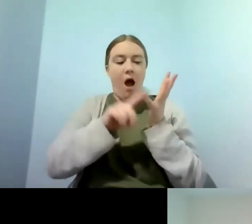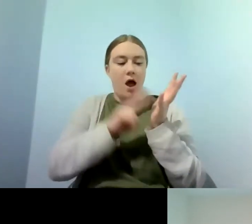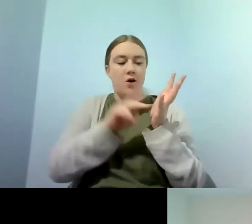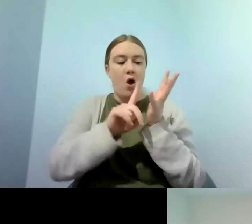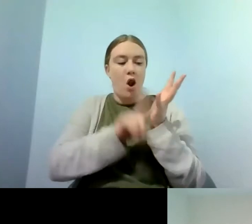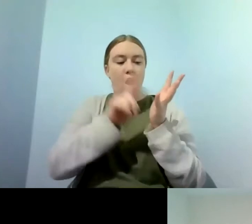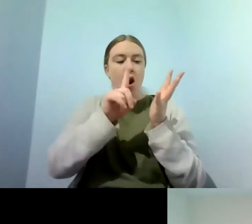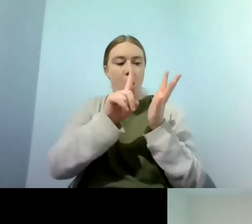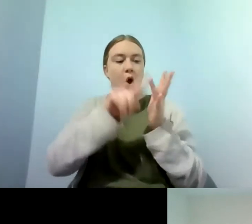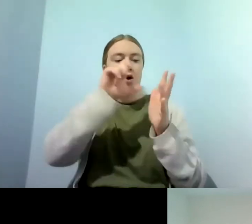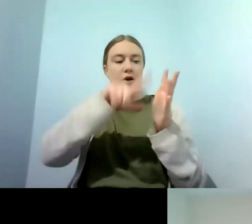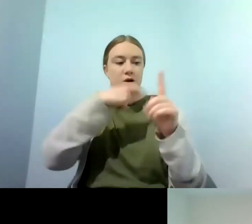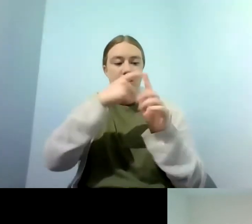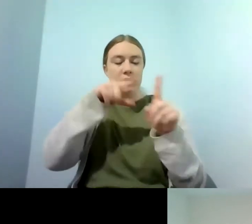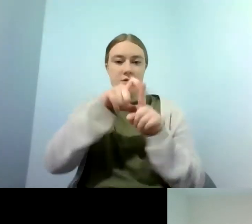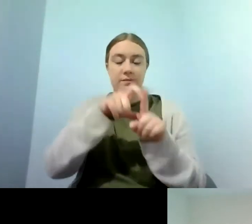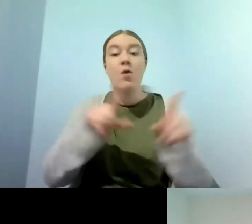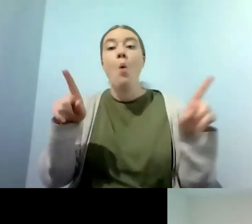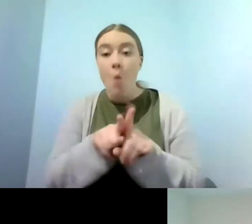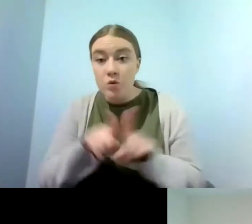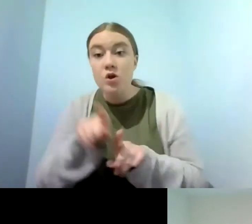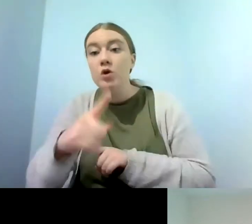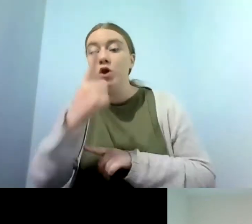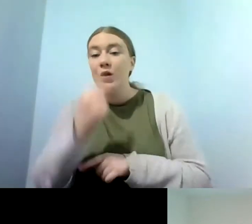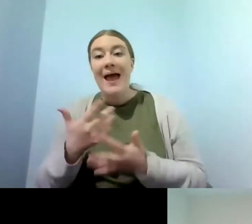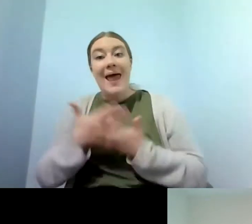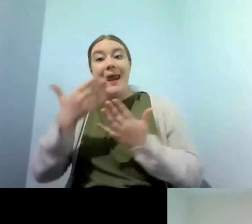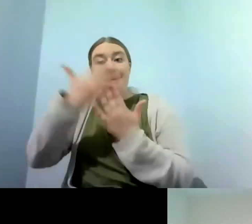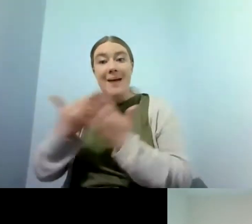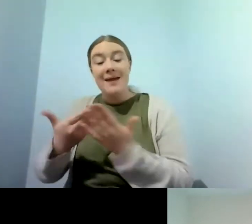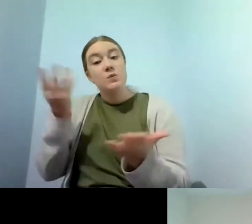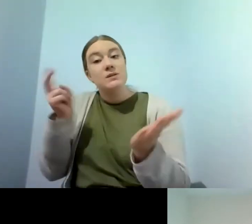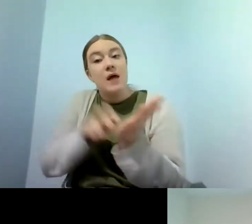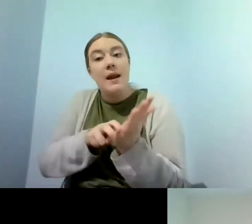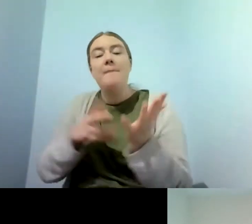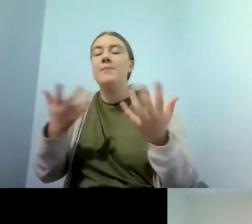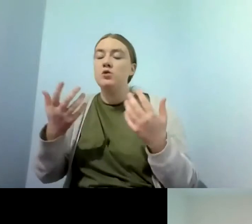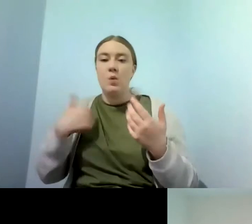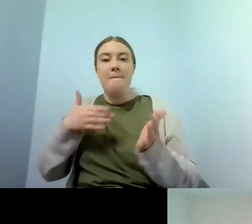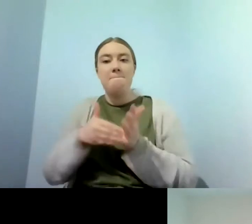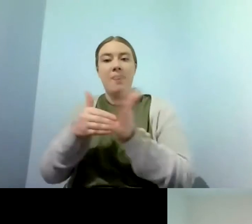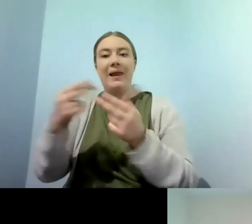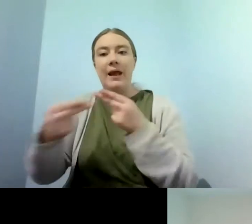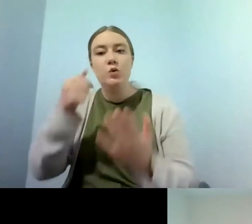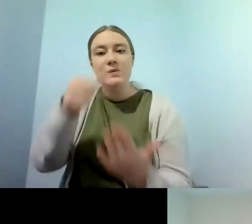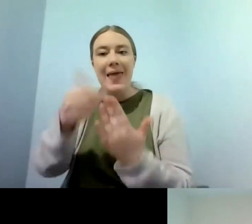can also on any page sign up for our monthly newsletter so you'll get some um a newsletter